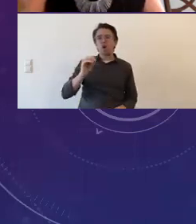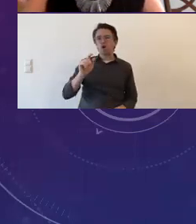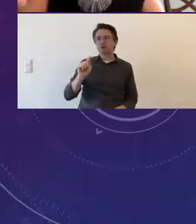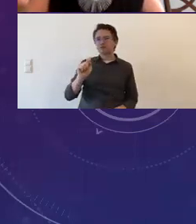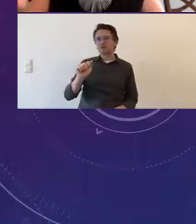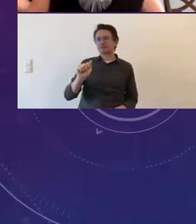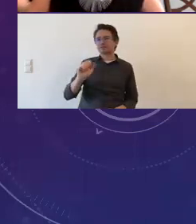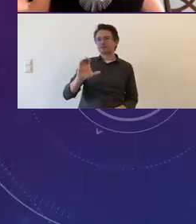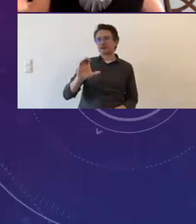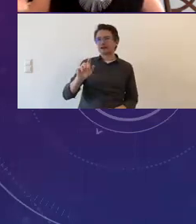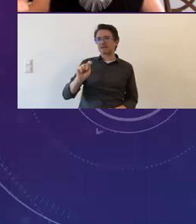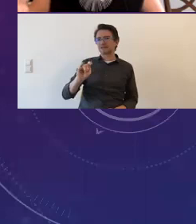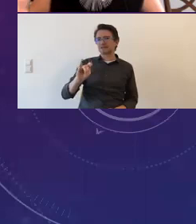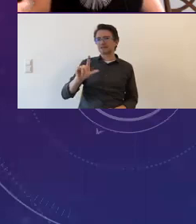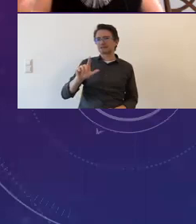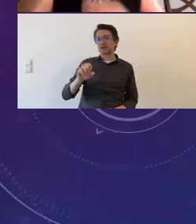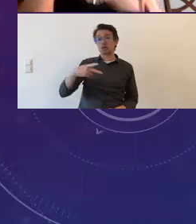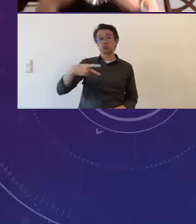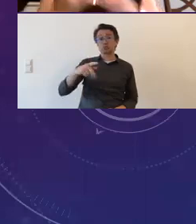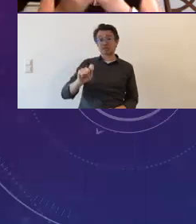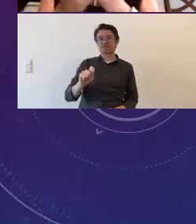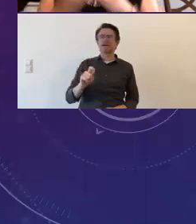is happening in the environment in front of me